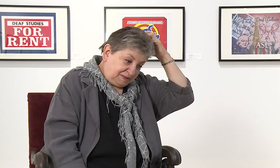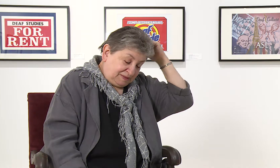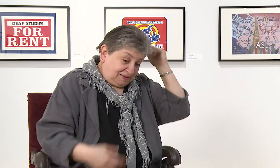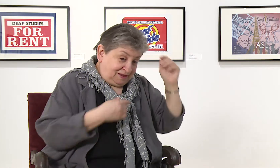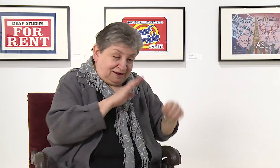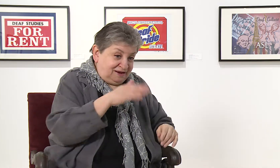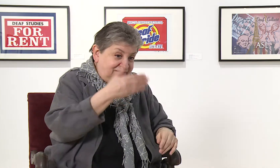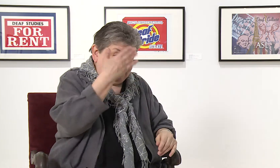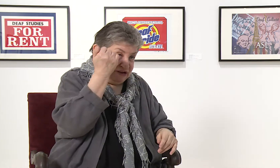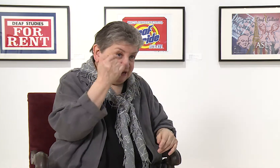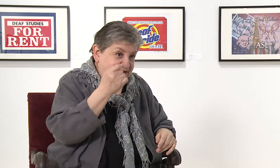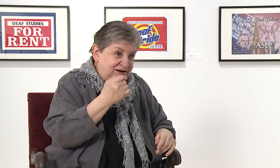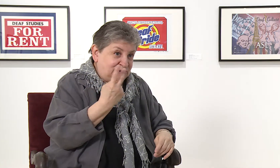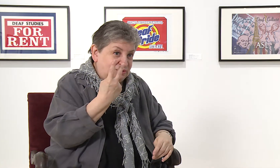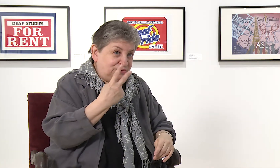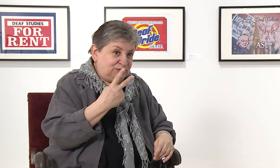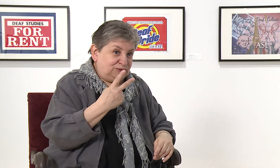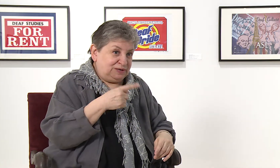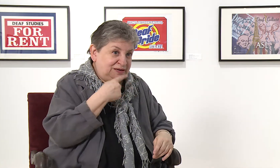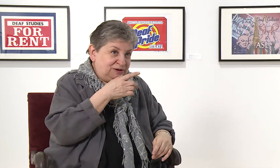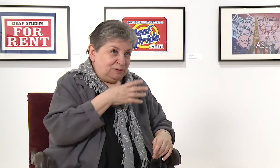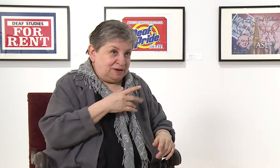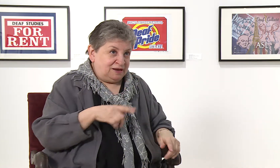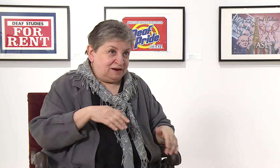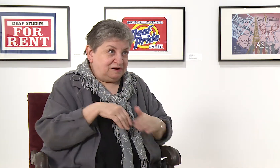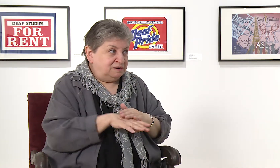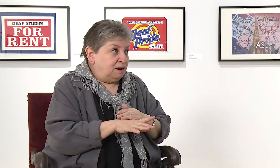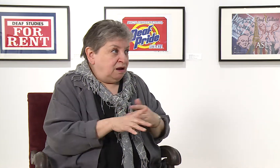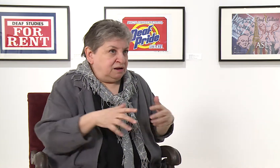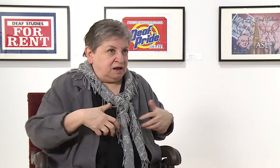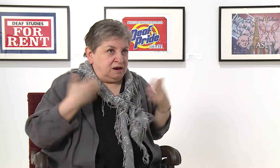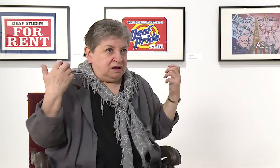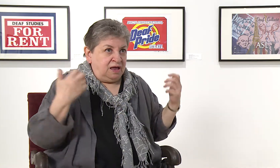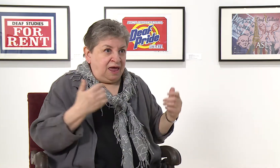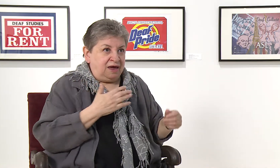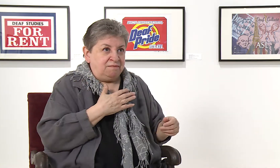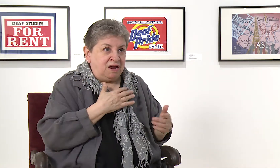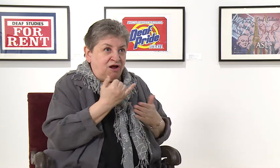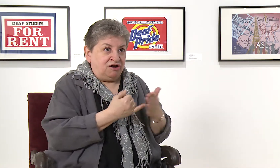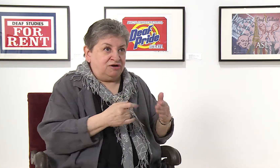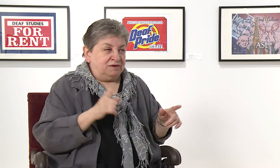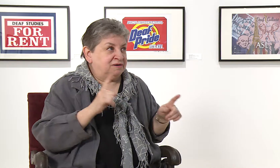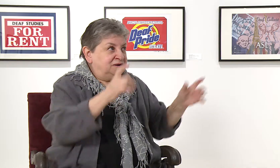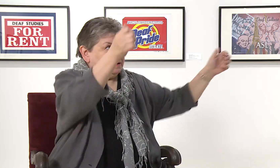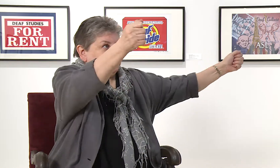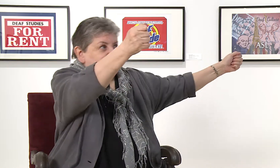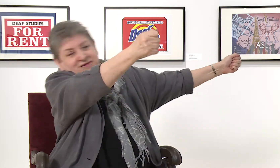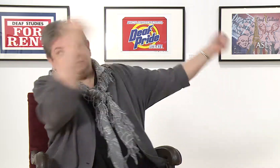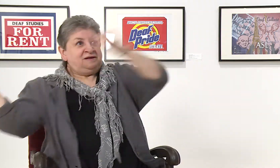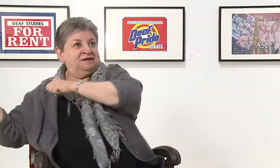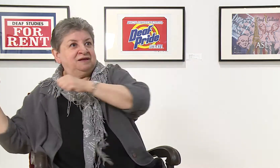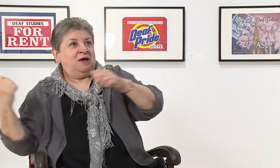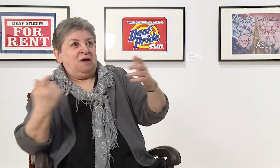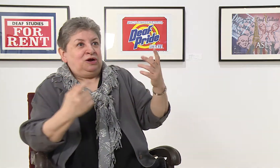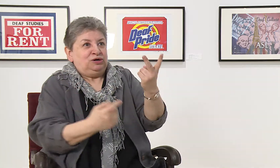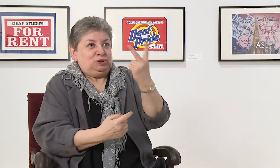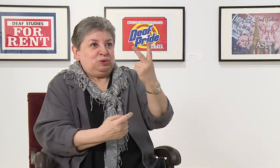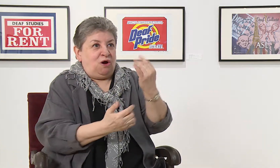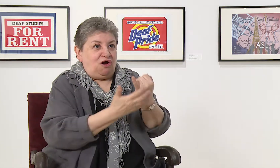And I'll never forget. There were two hearing women who came into the show and were so upset